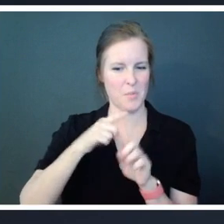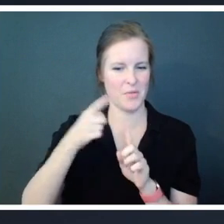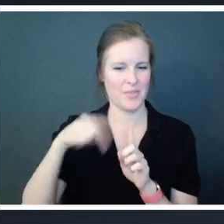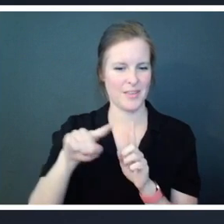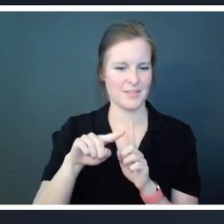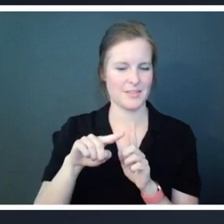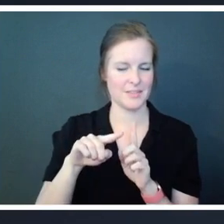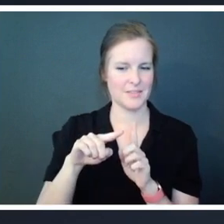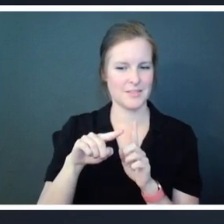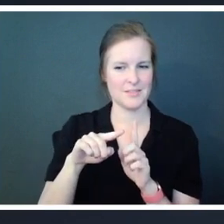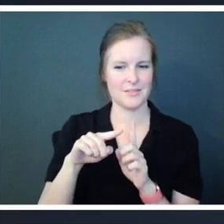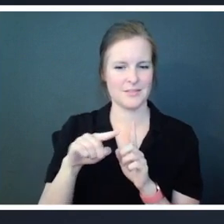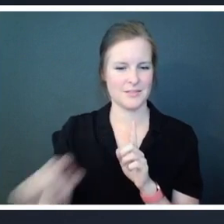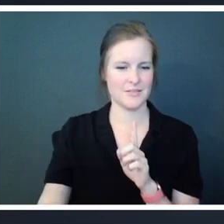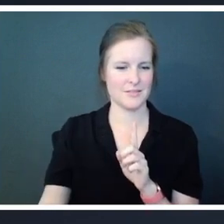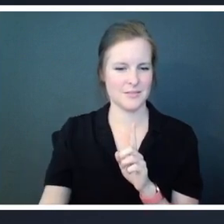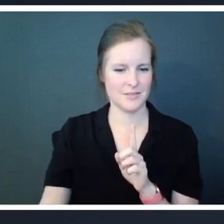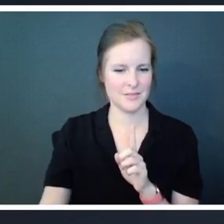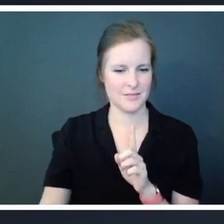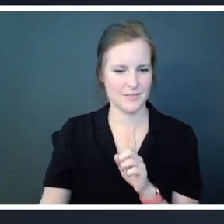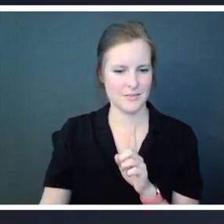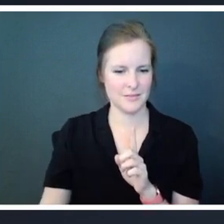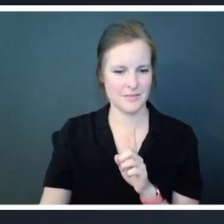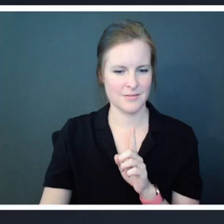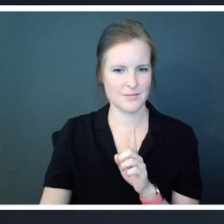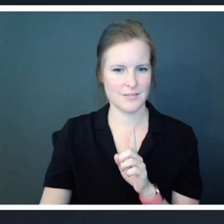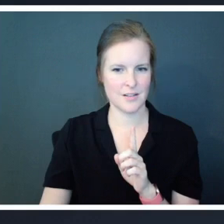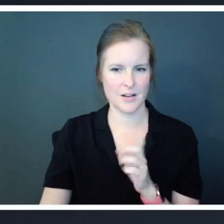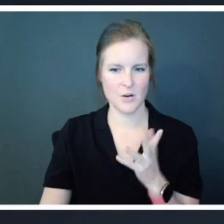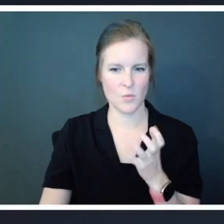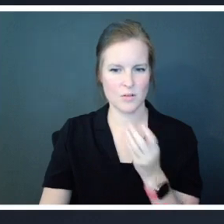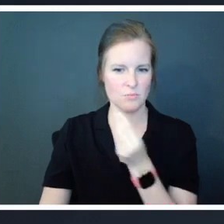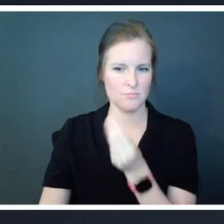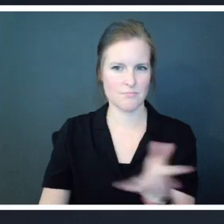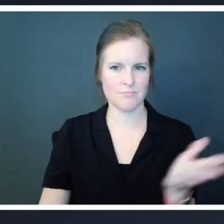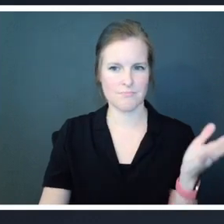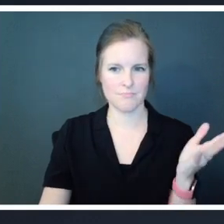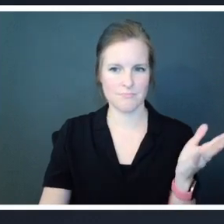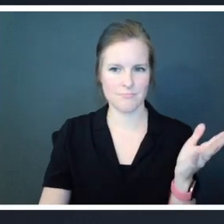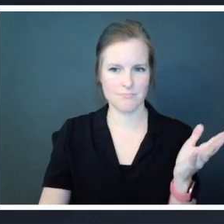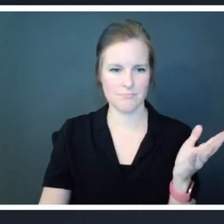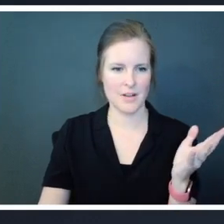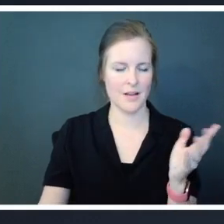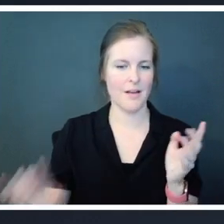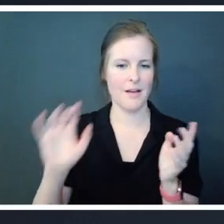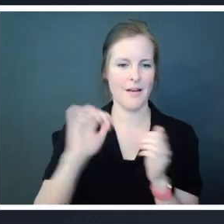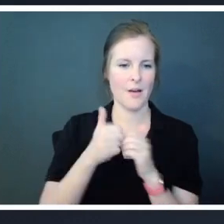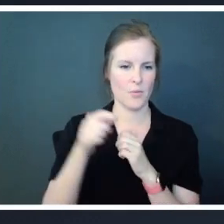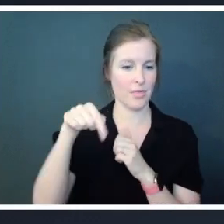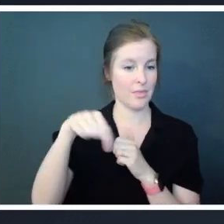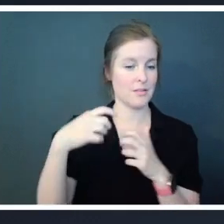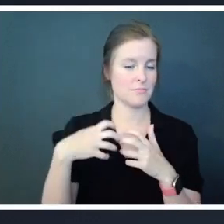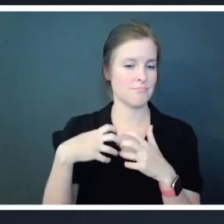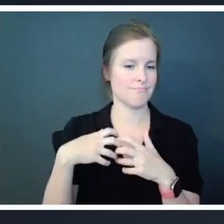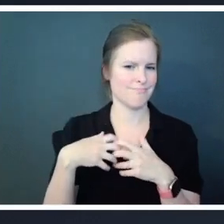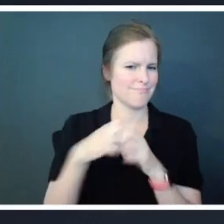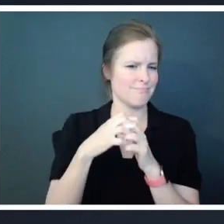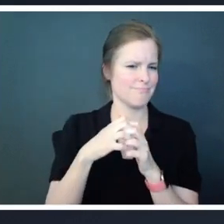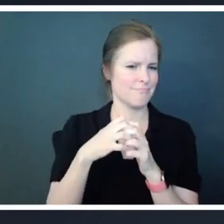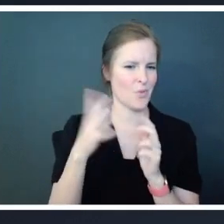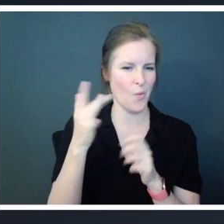to ground us in how this session came to be, which my colleague Maureen will speak about.